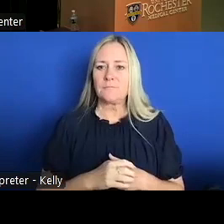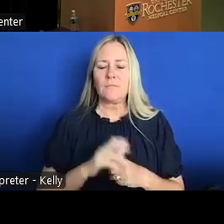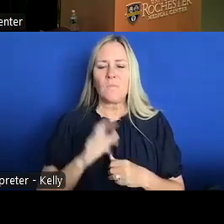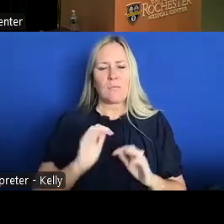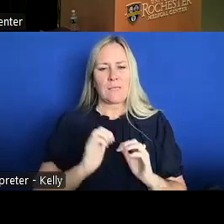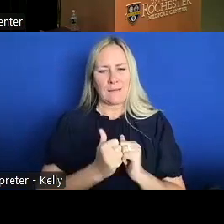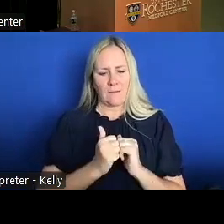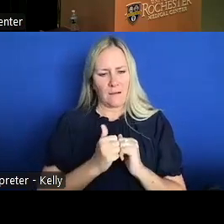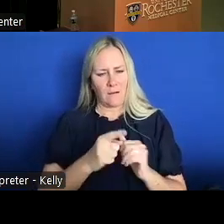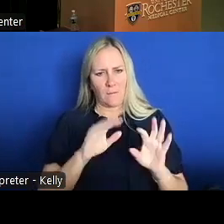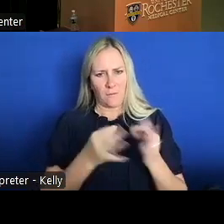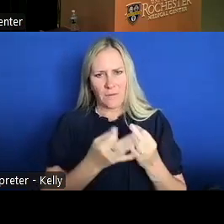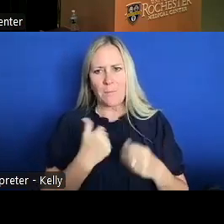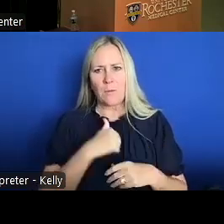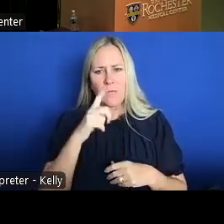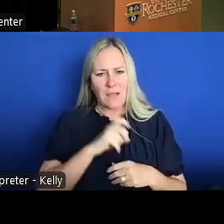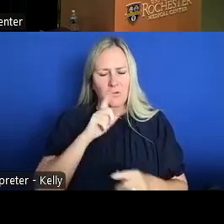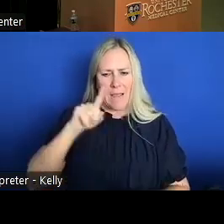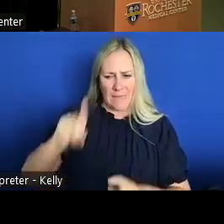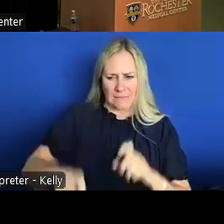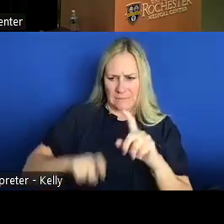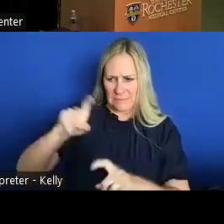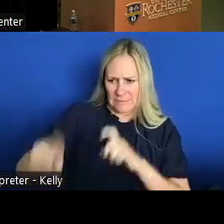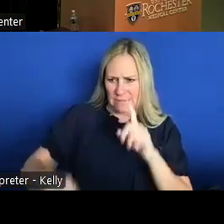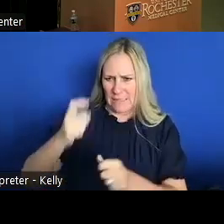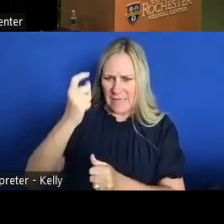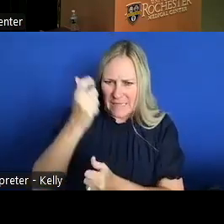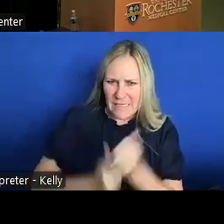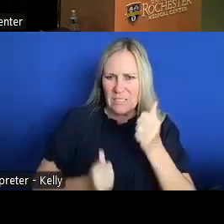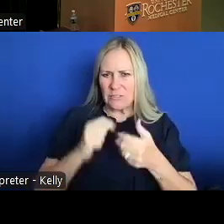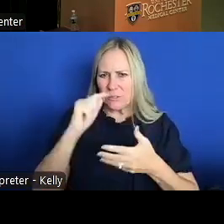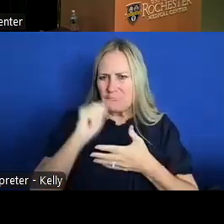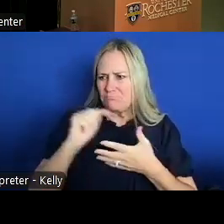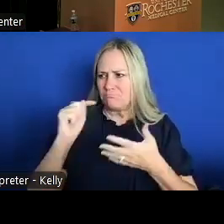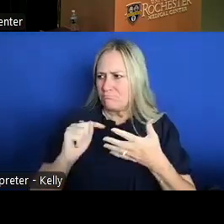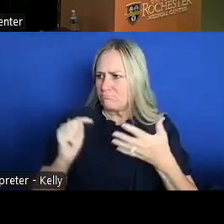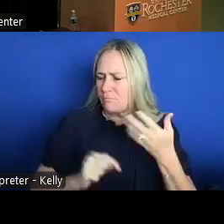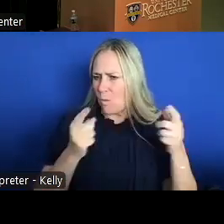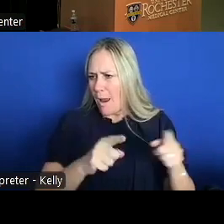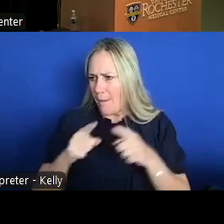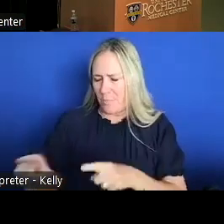ask about every member and there were just a a brief maybe eight sessions of work with the